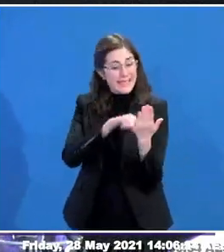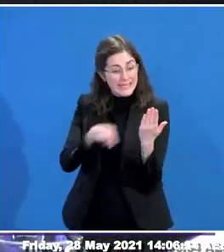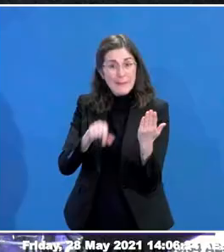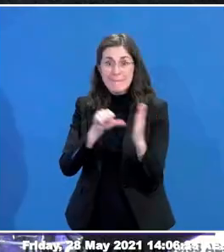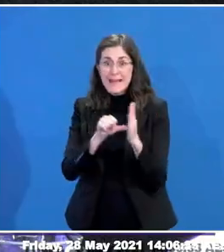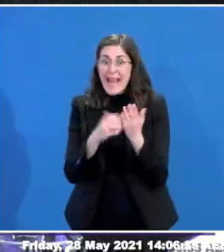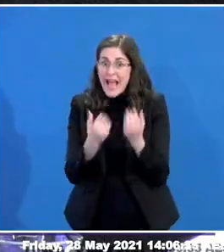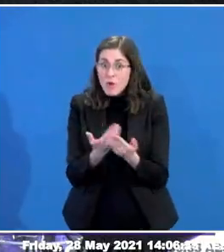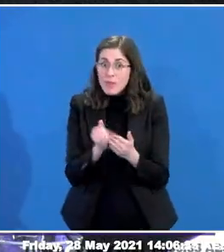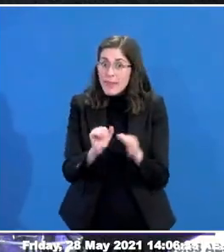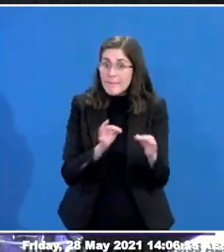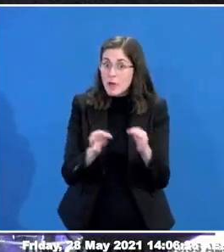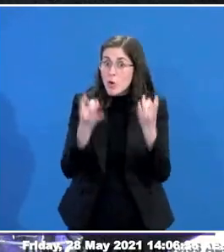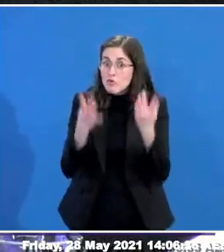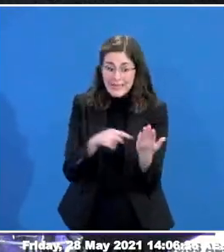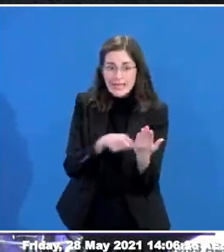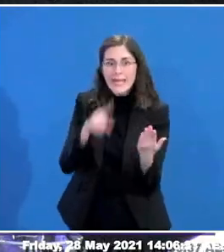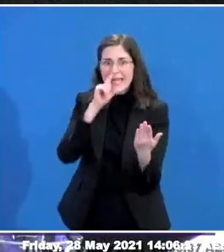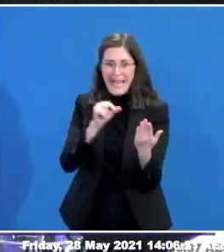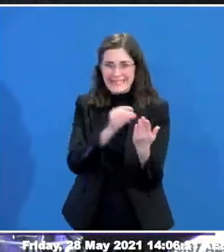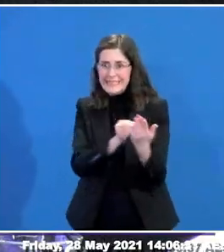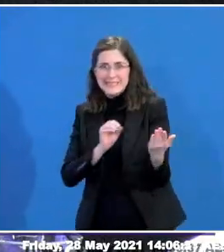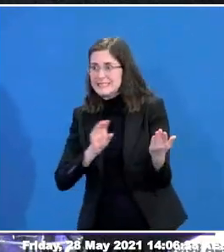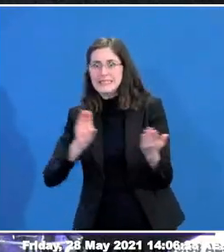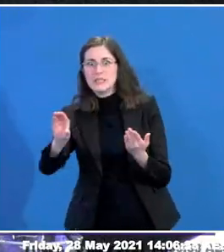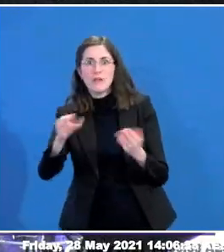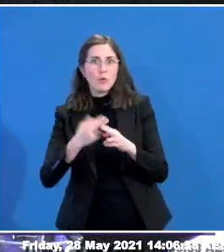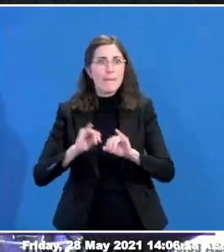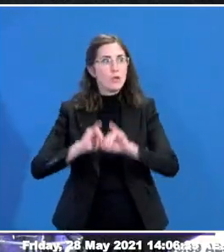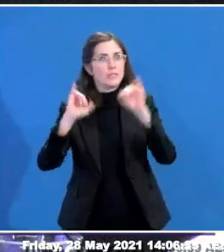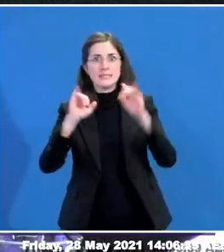There are two other types of funding available, one is called